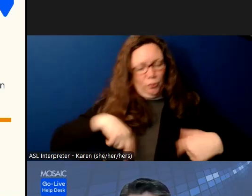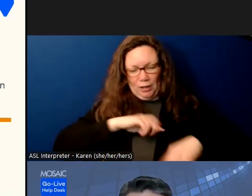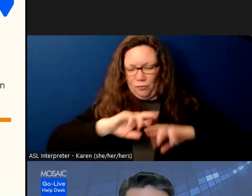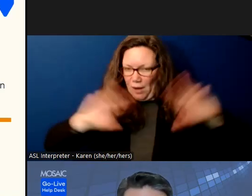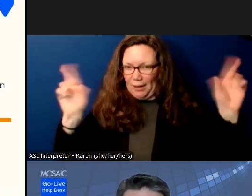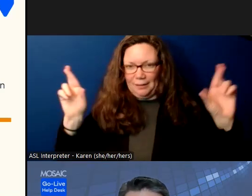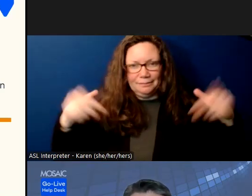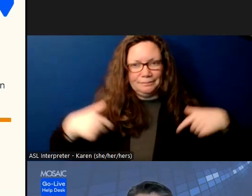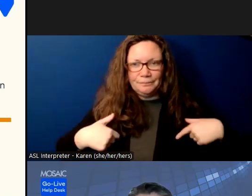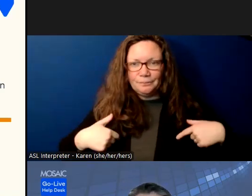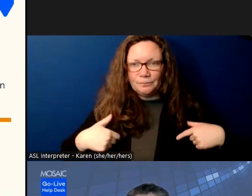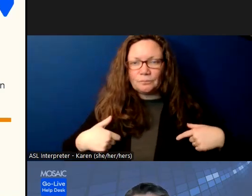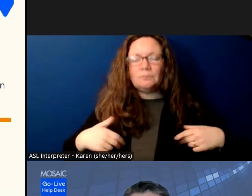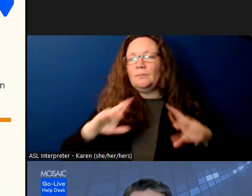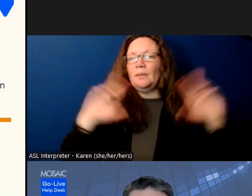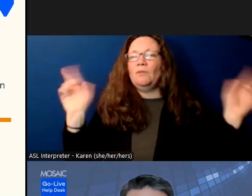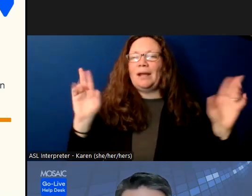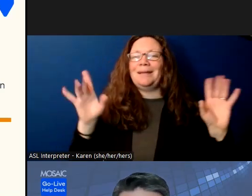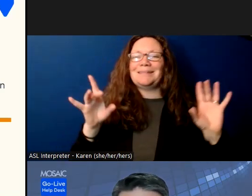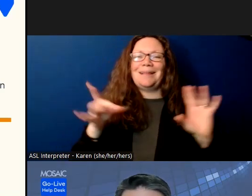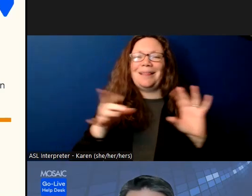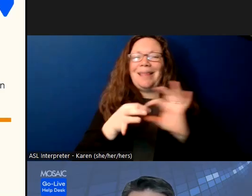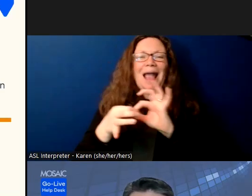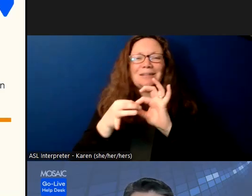Liaisons will be able to share that as well so that,